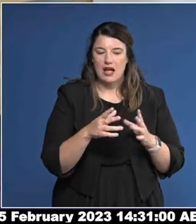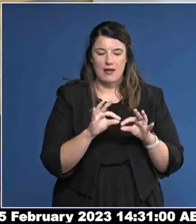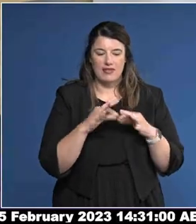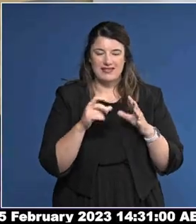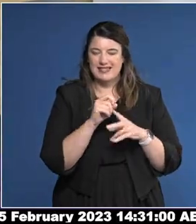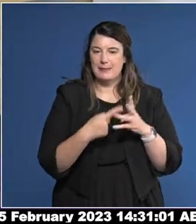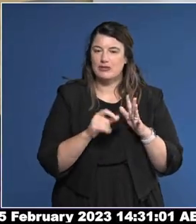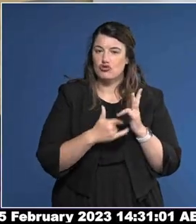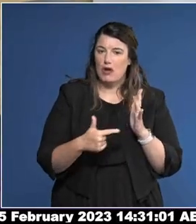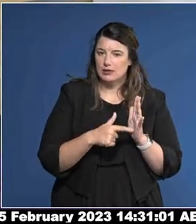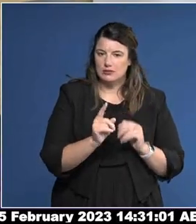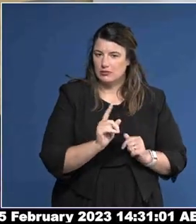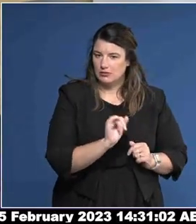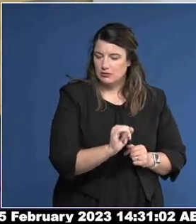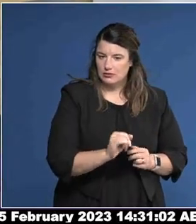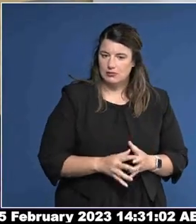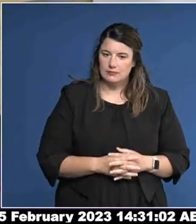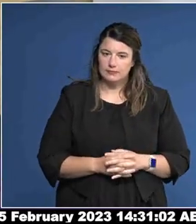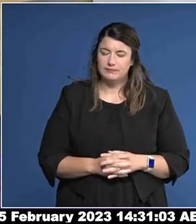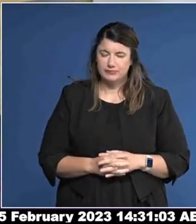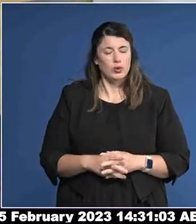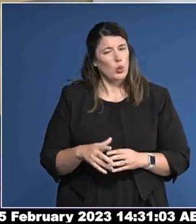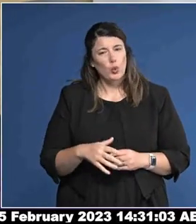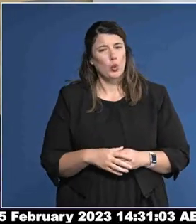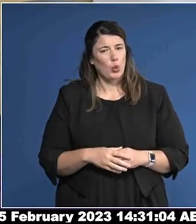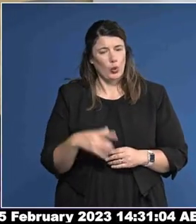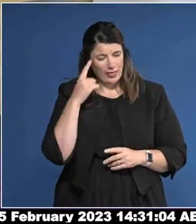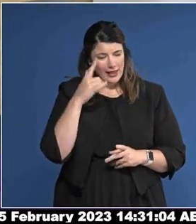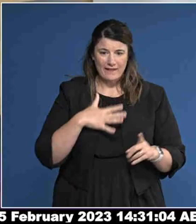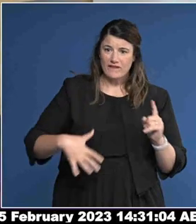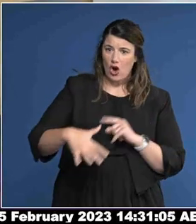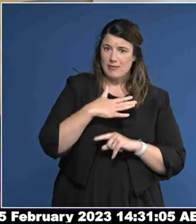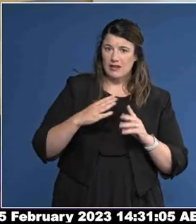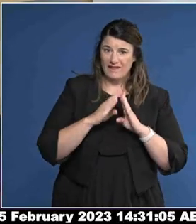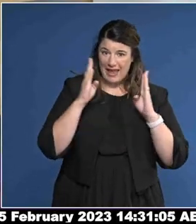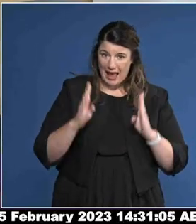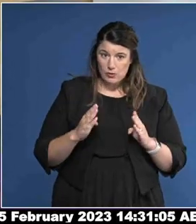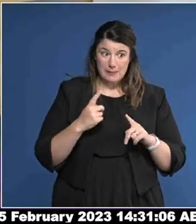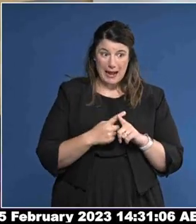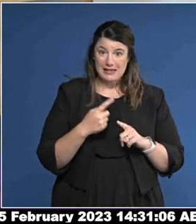I think the environment of the house is absolutely critical, together with the compatibility of the people that live that in the house and having the appropriate